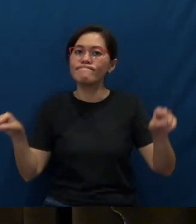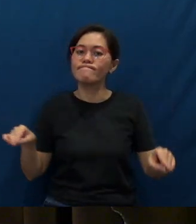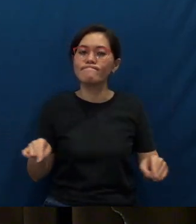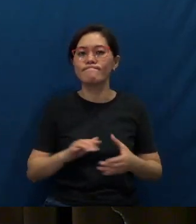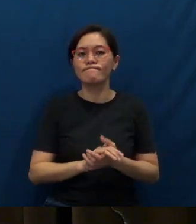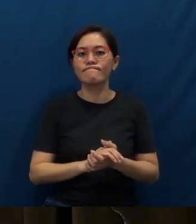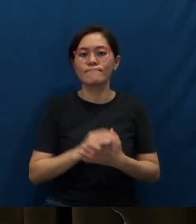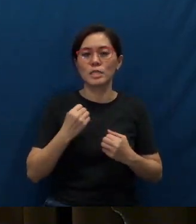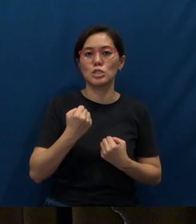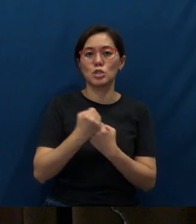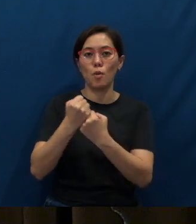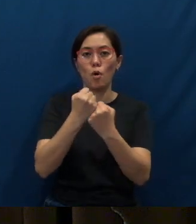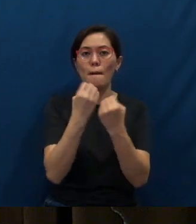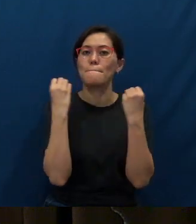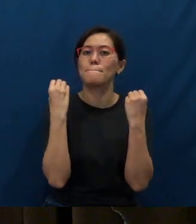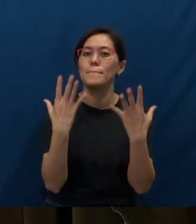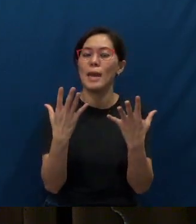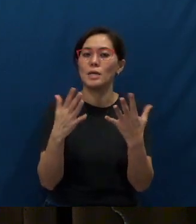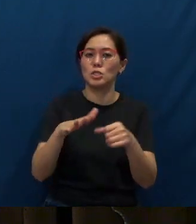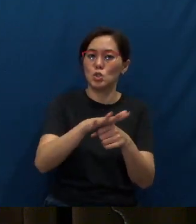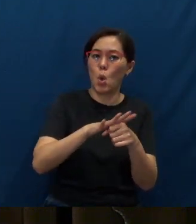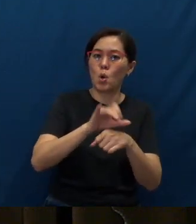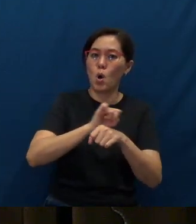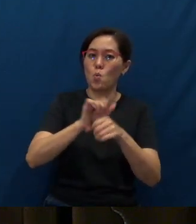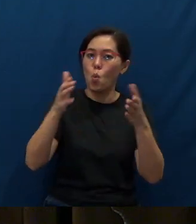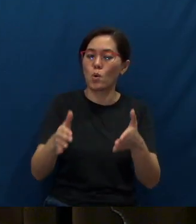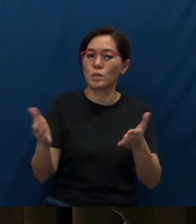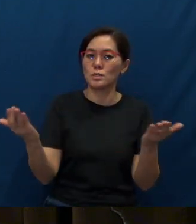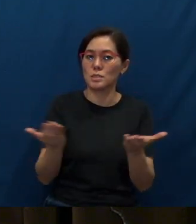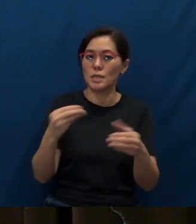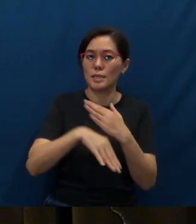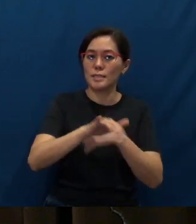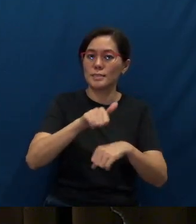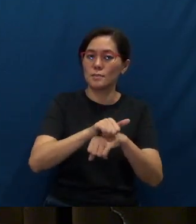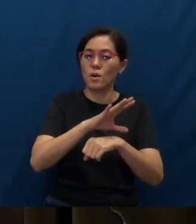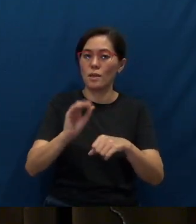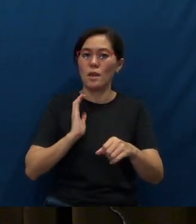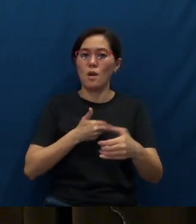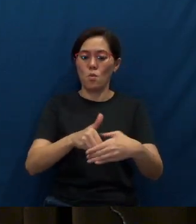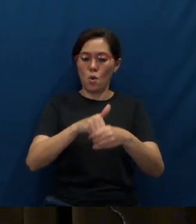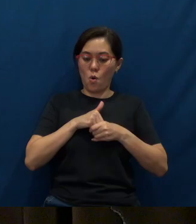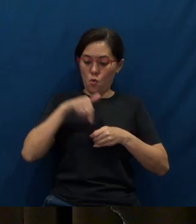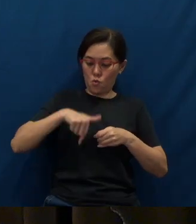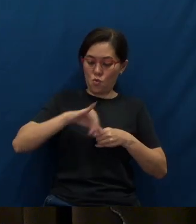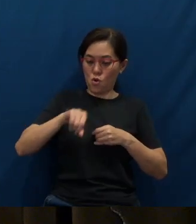and supporting many local workers as well, here in Singapore, in our own Jerusalem.